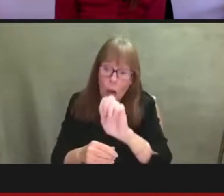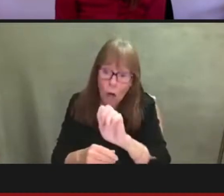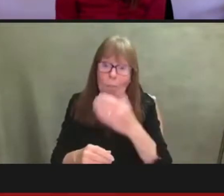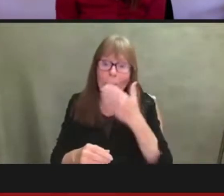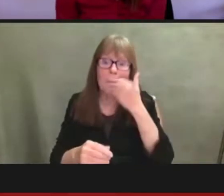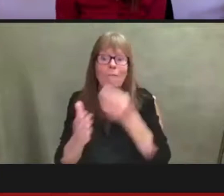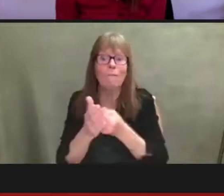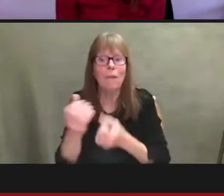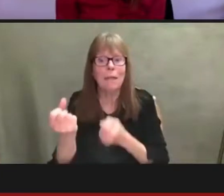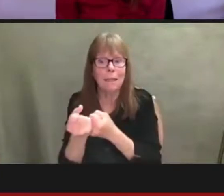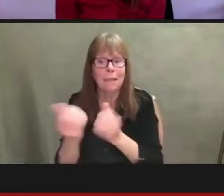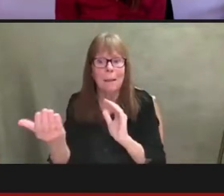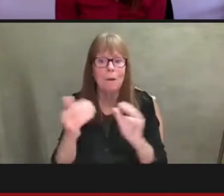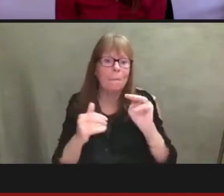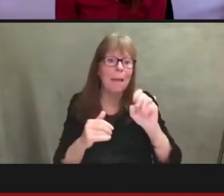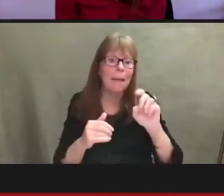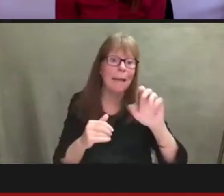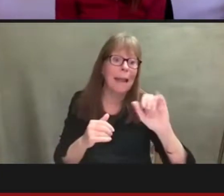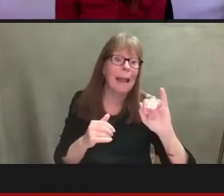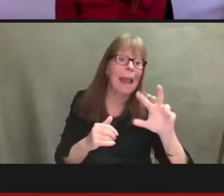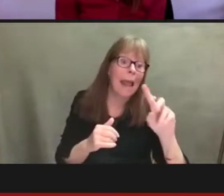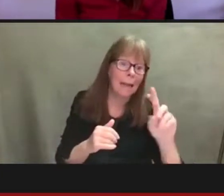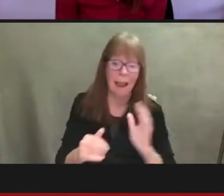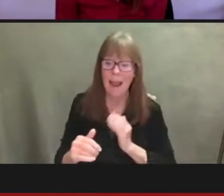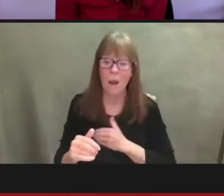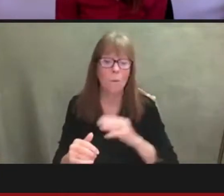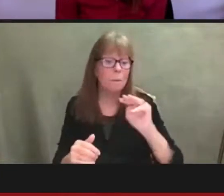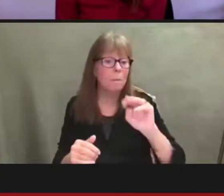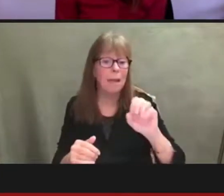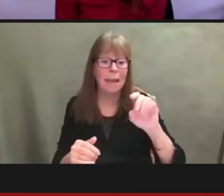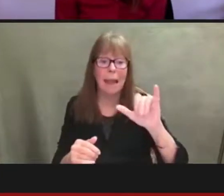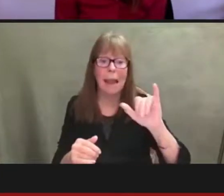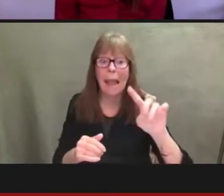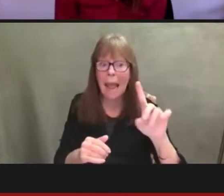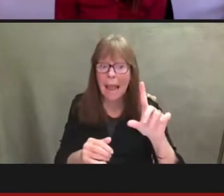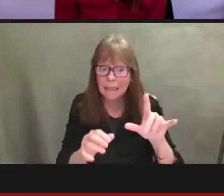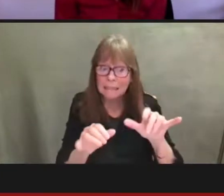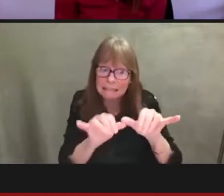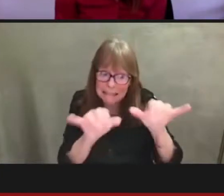And in our Medicaid system we're entitled to institutionalization.